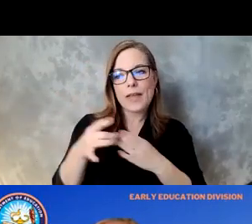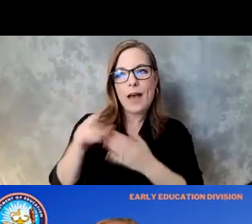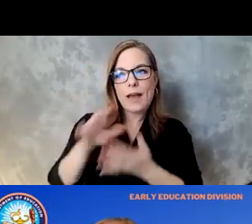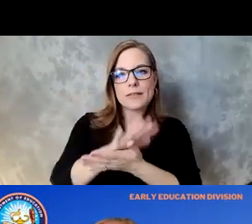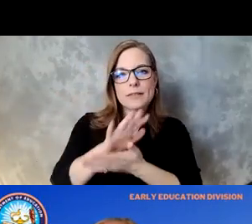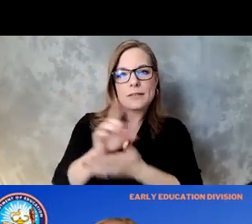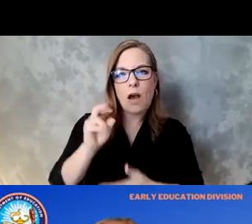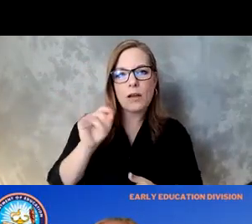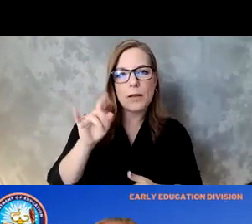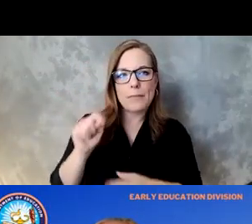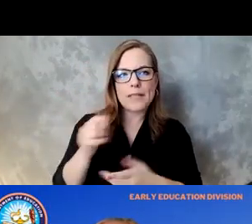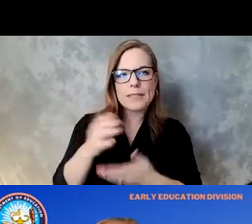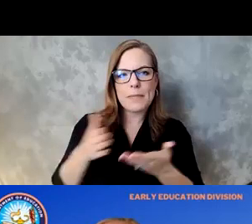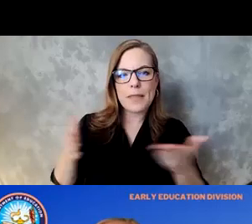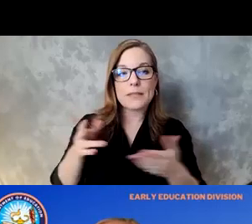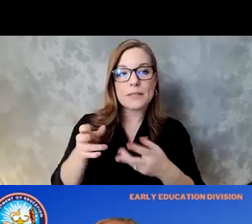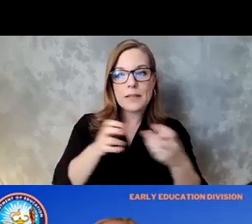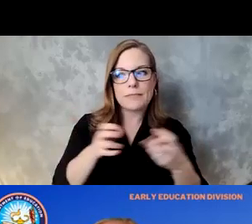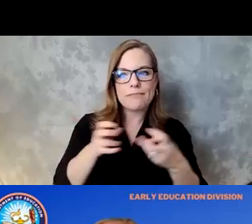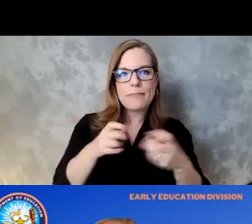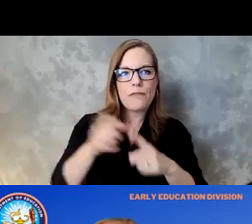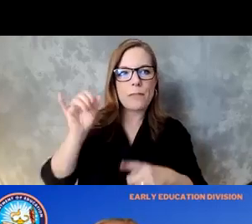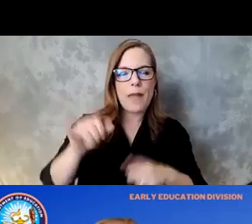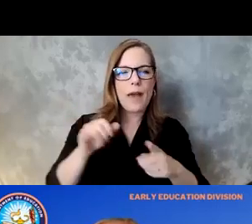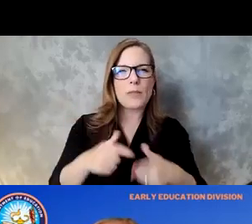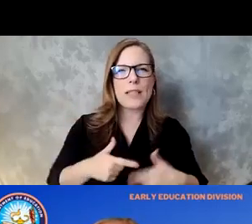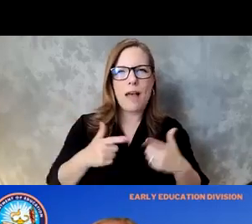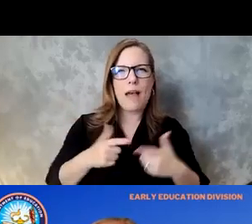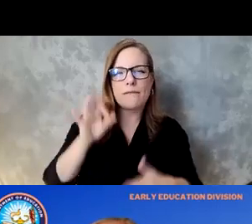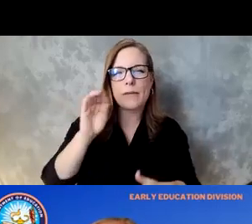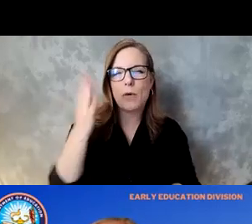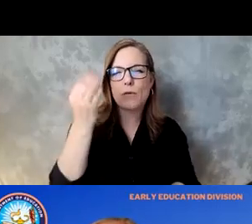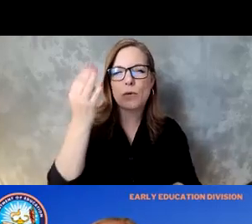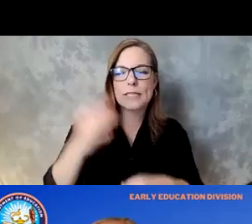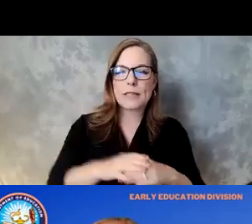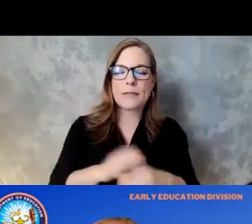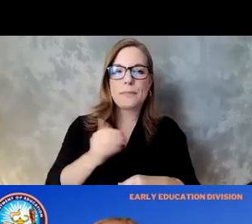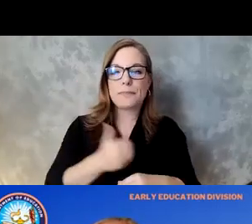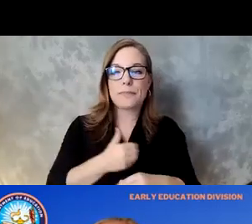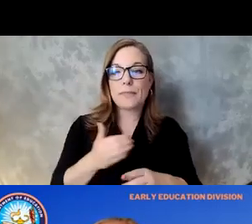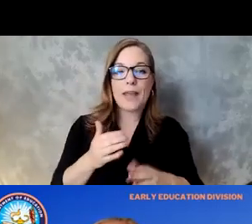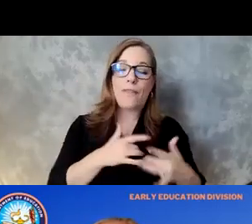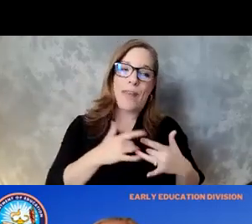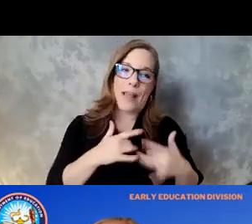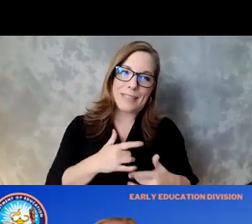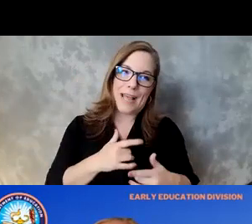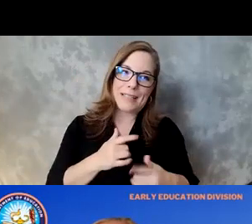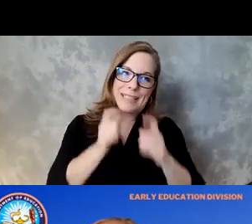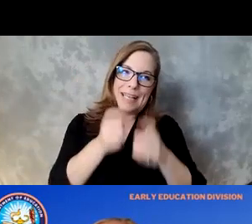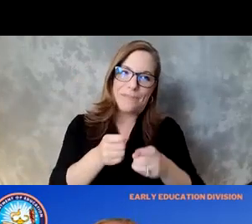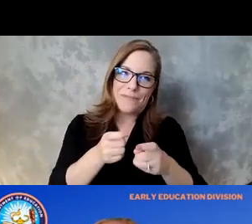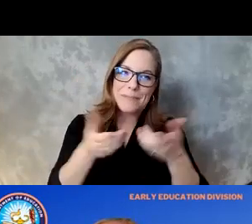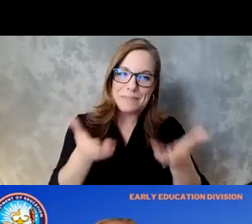that went live on February 14. Our Valentine's present to all of you. And corresponds to